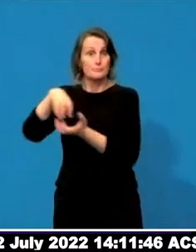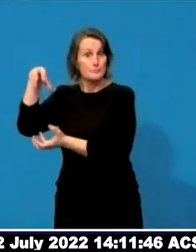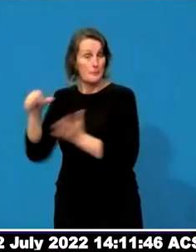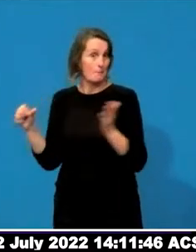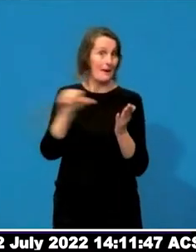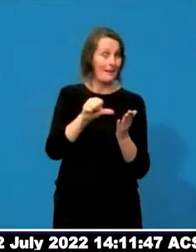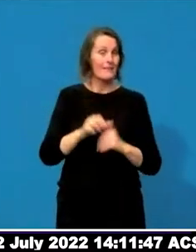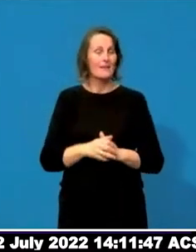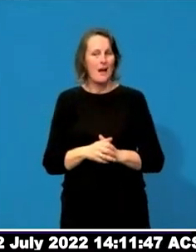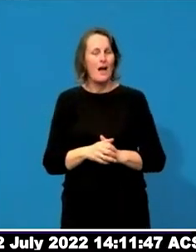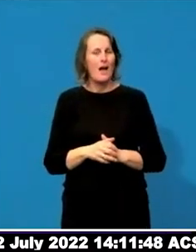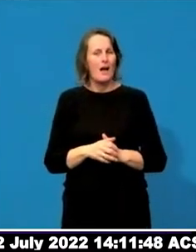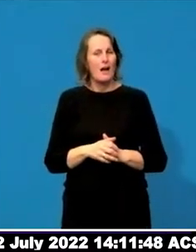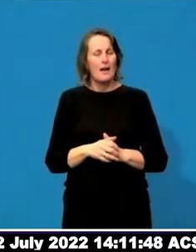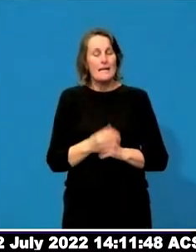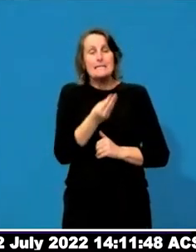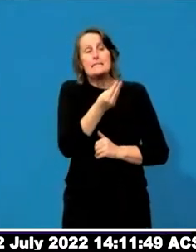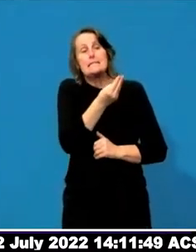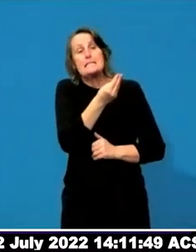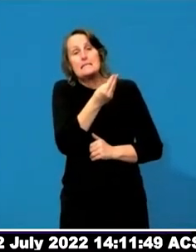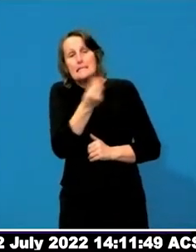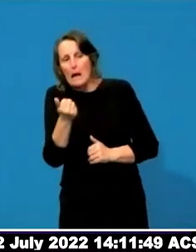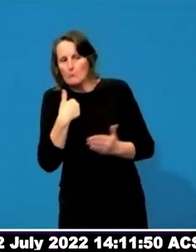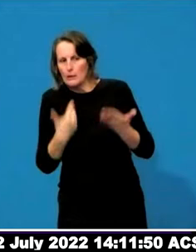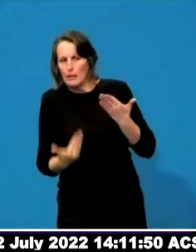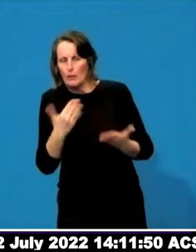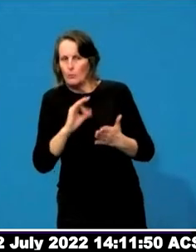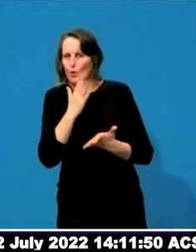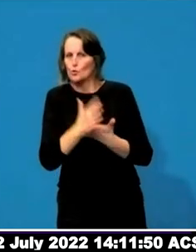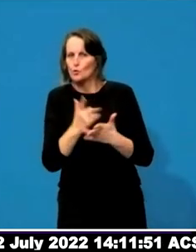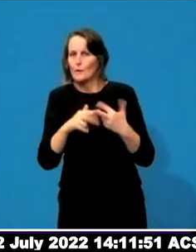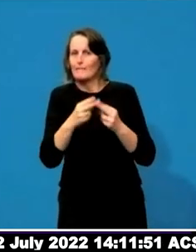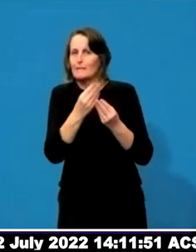in some cases, it's unclear whether they have been rectified yet or not.